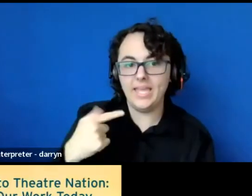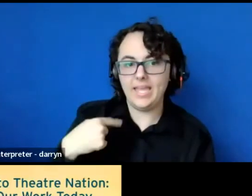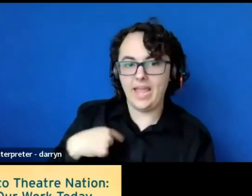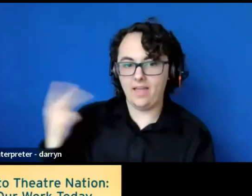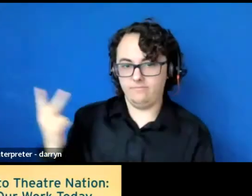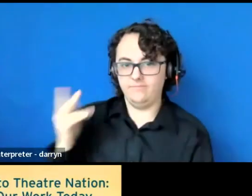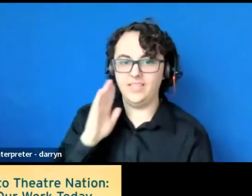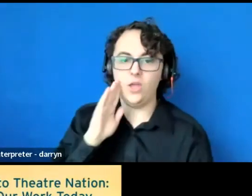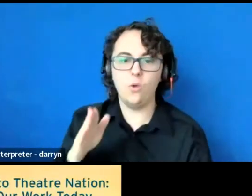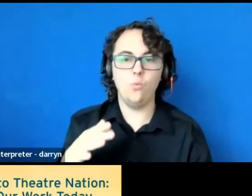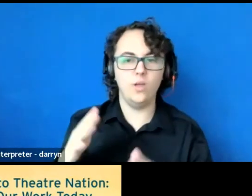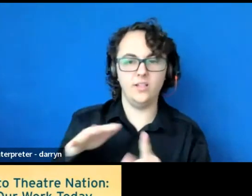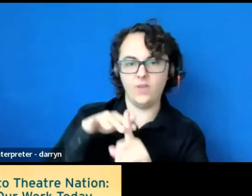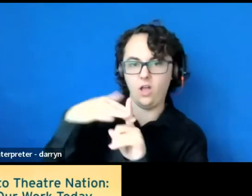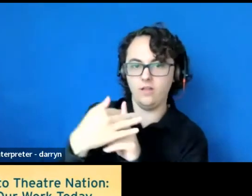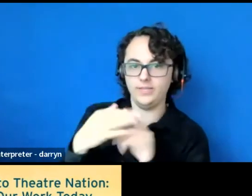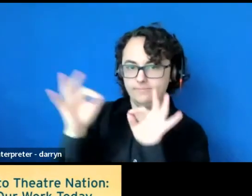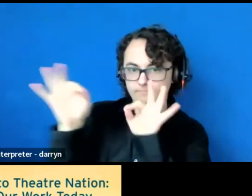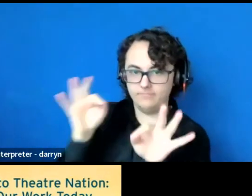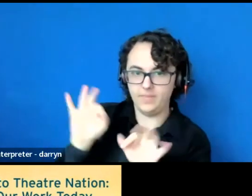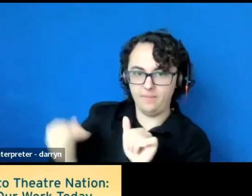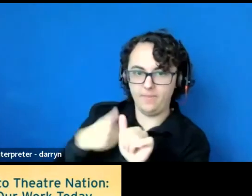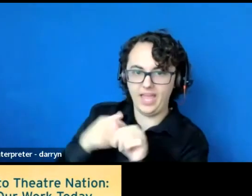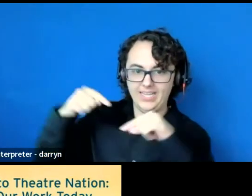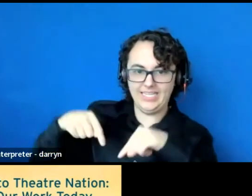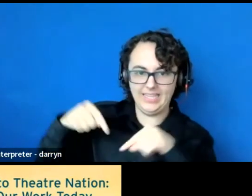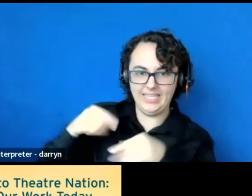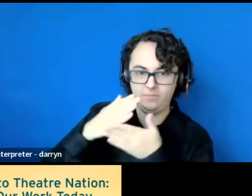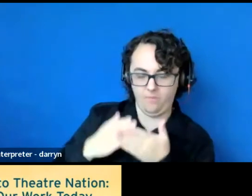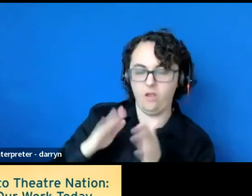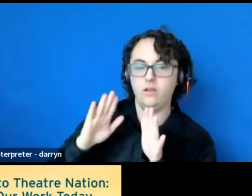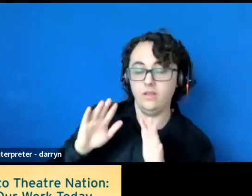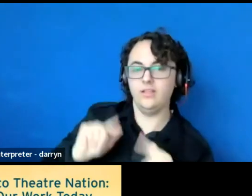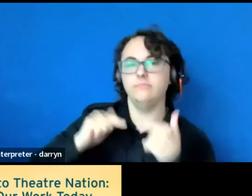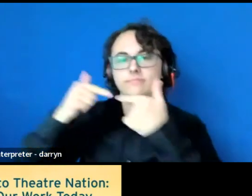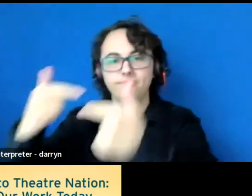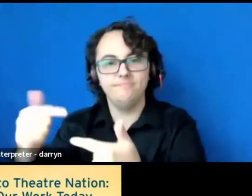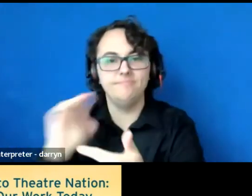and then turn the floor over to our wonderful speakers.